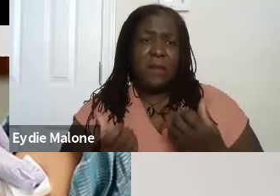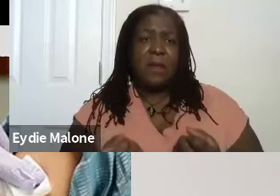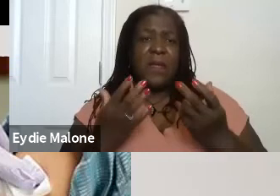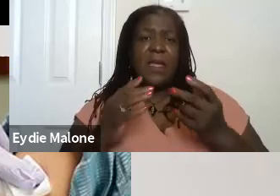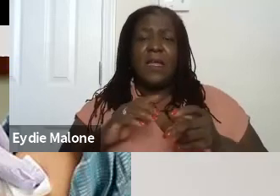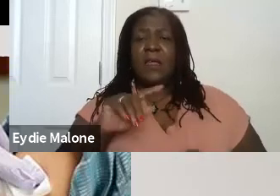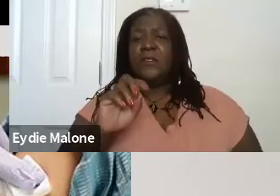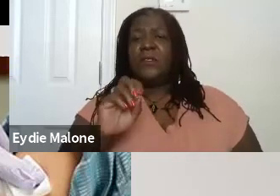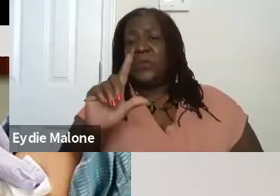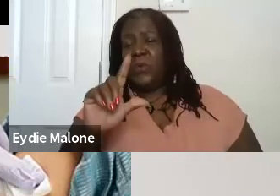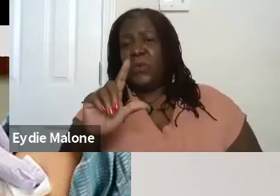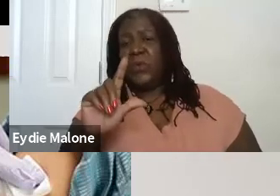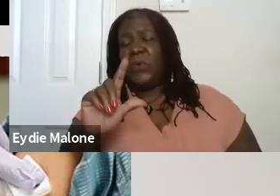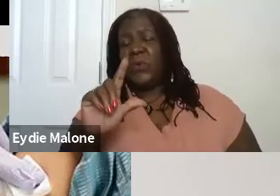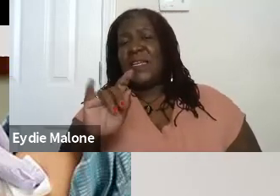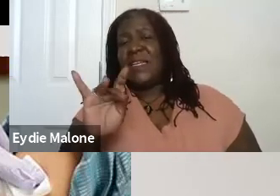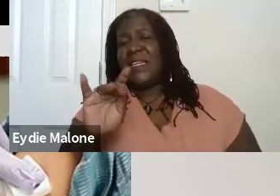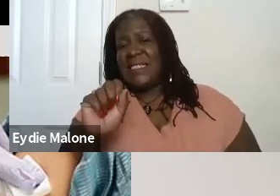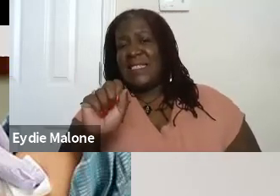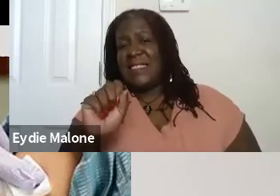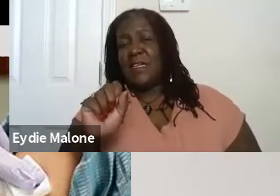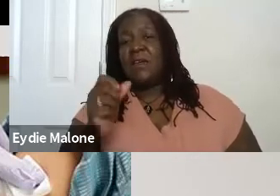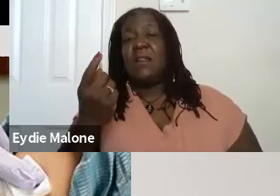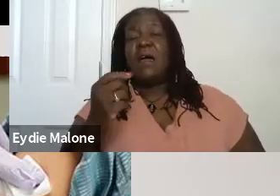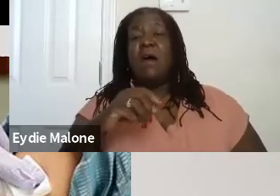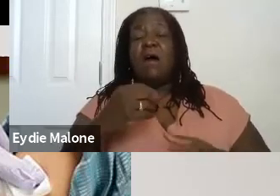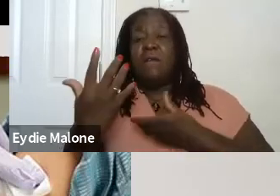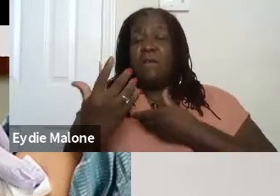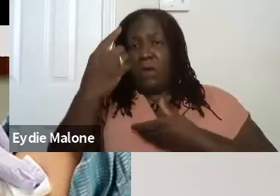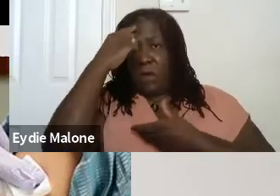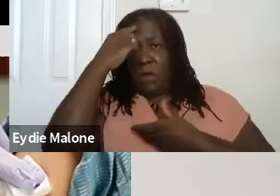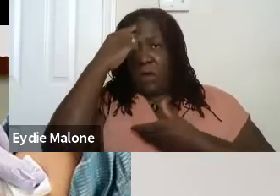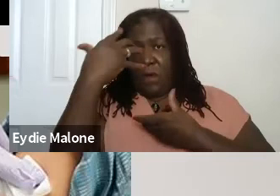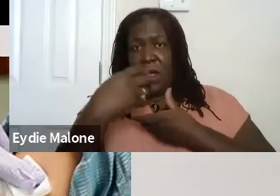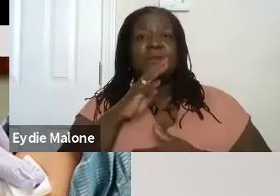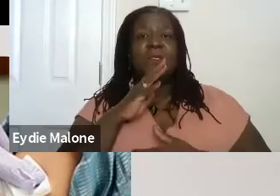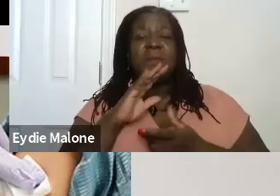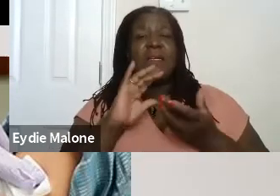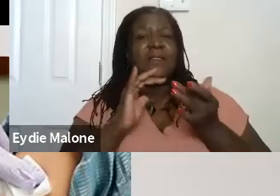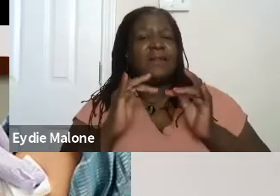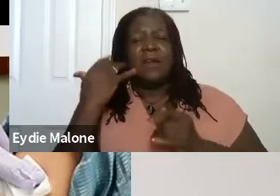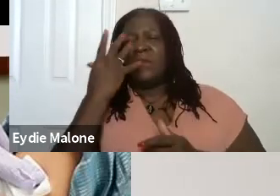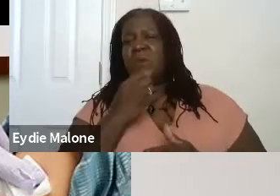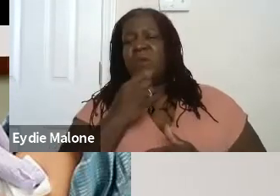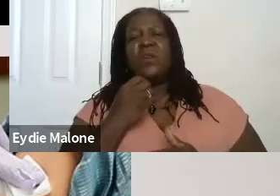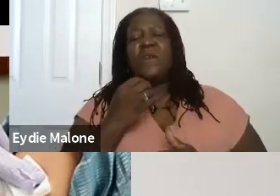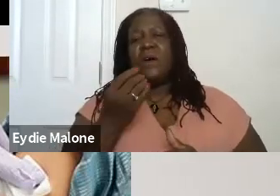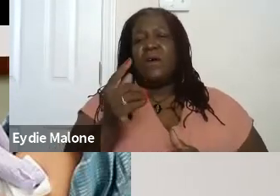out there. The Autism Speaks network has a lovely toolkit on blood drawing and the information